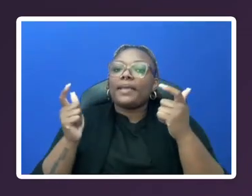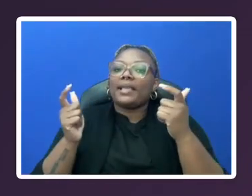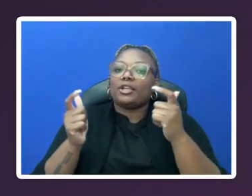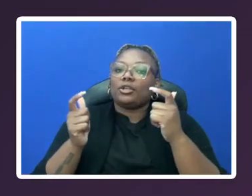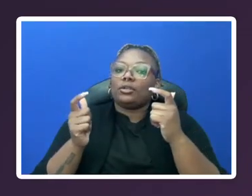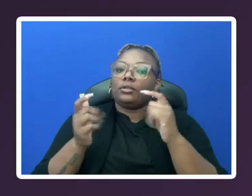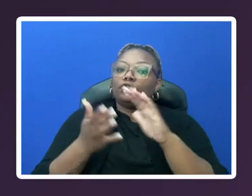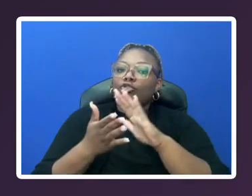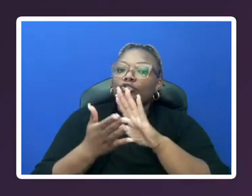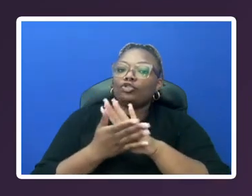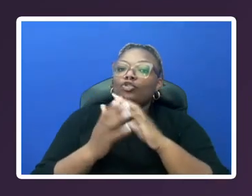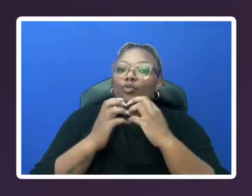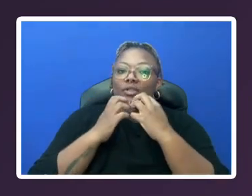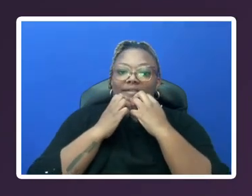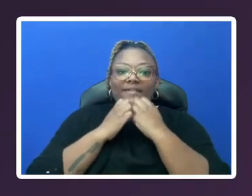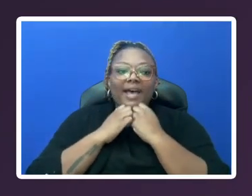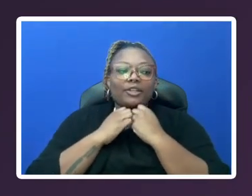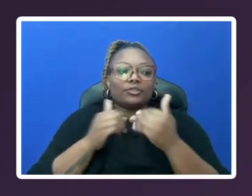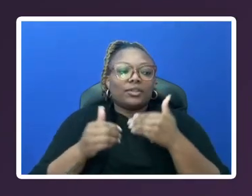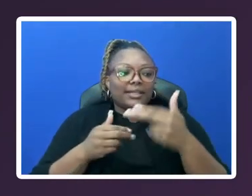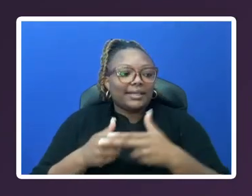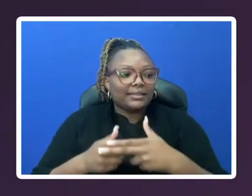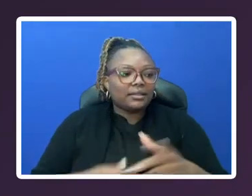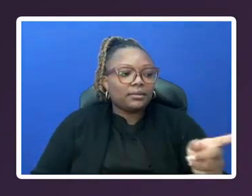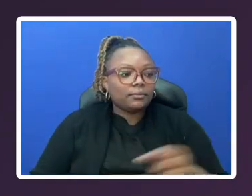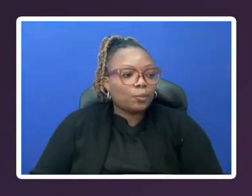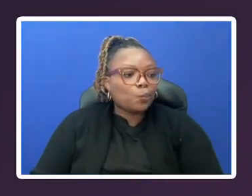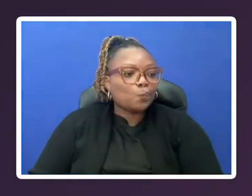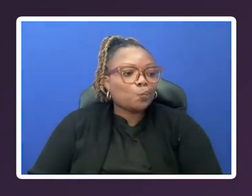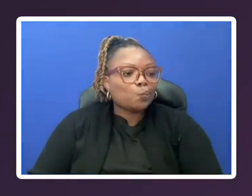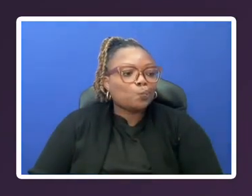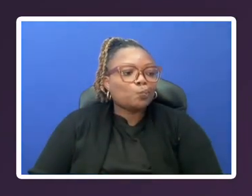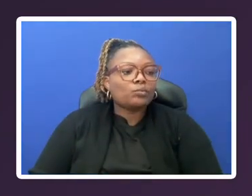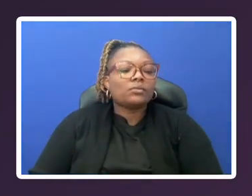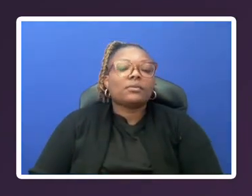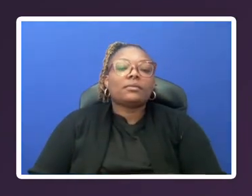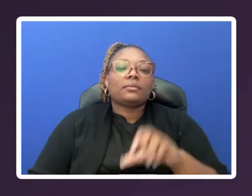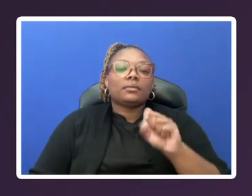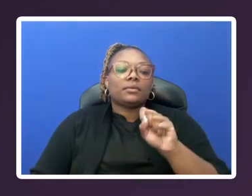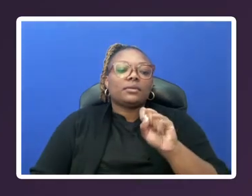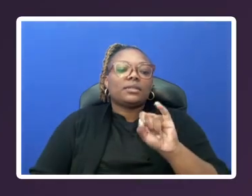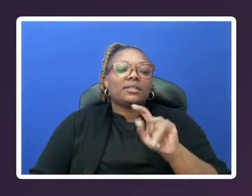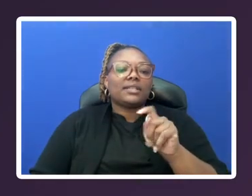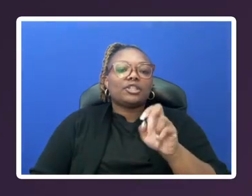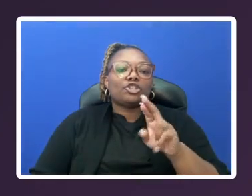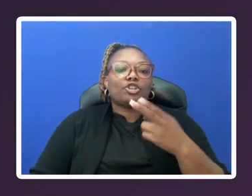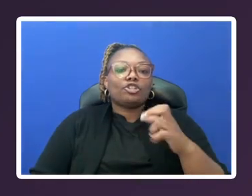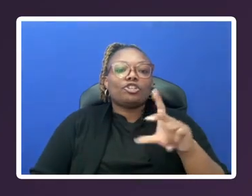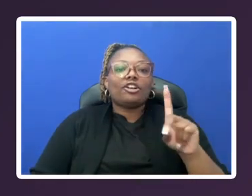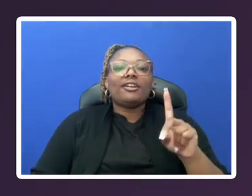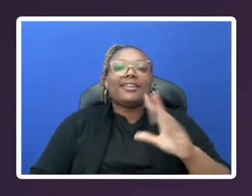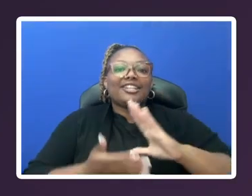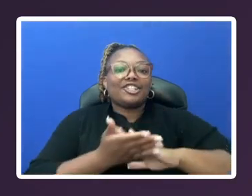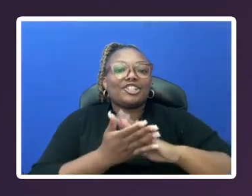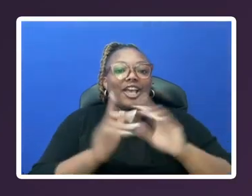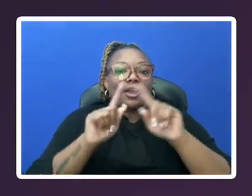sorry. The sisterhood shoutout board is used peer to peer to recognize students who